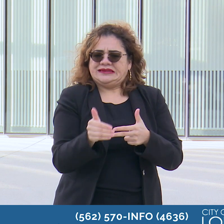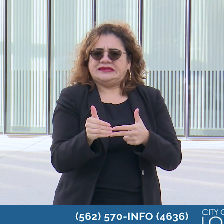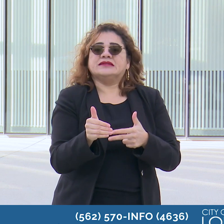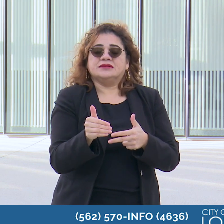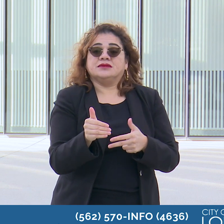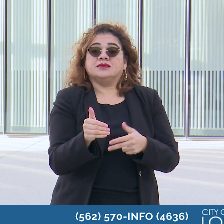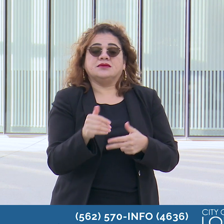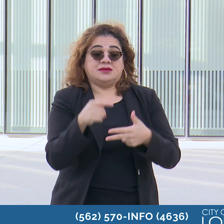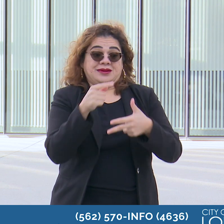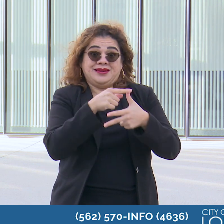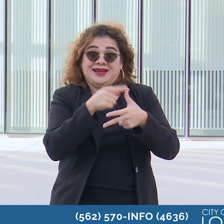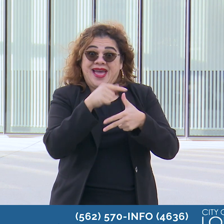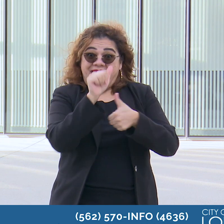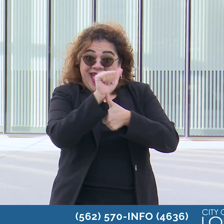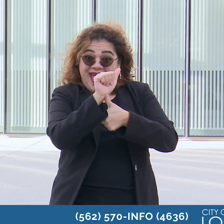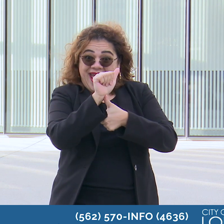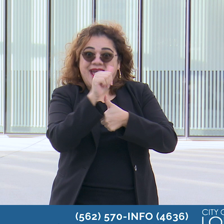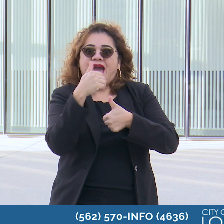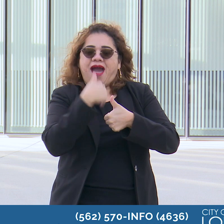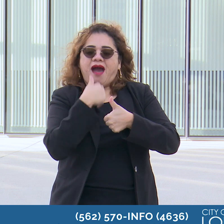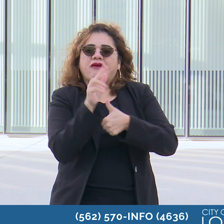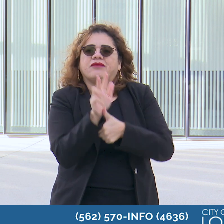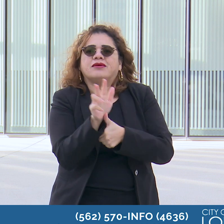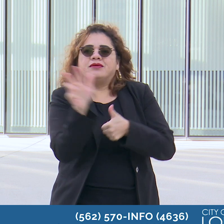has three tiers and in order, I want to go through those right now.